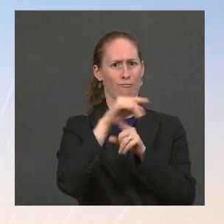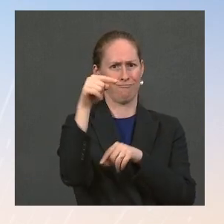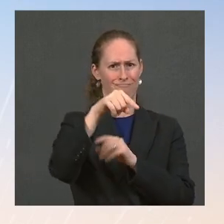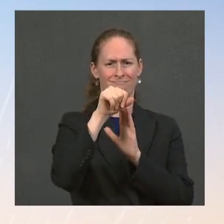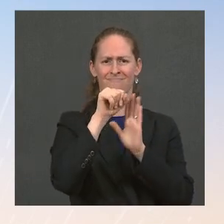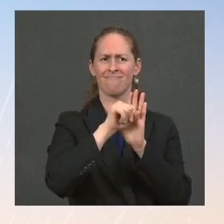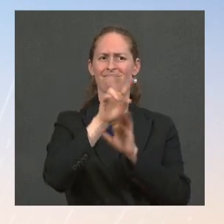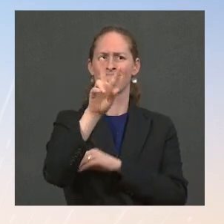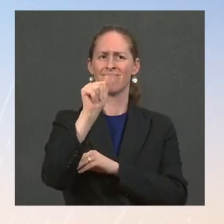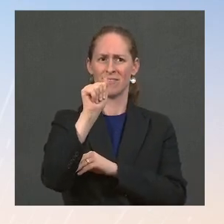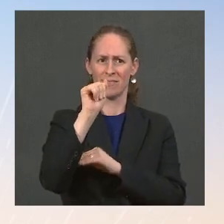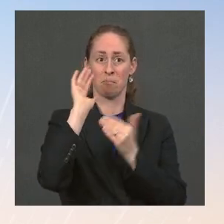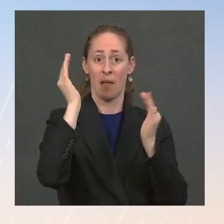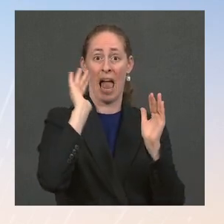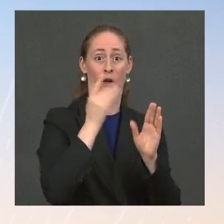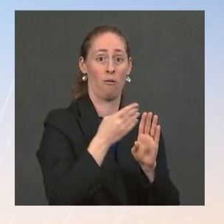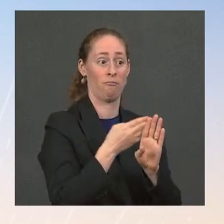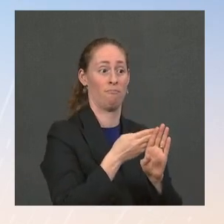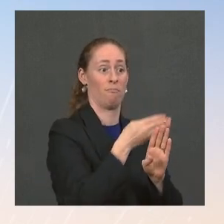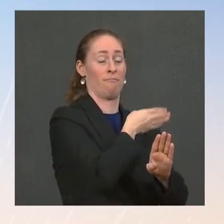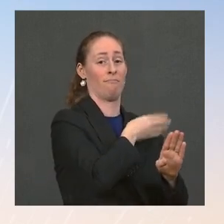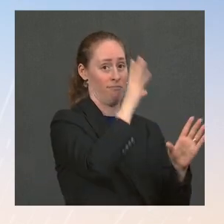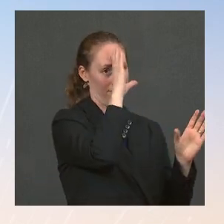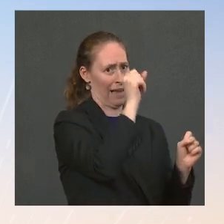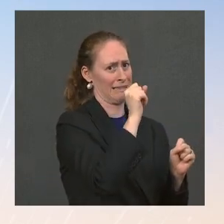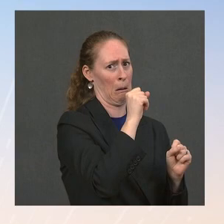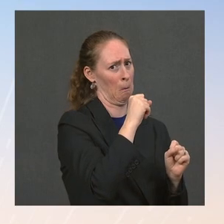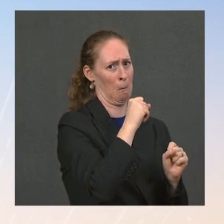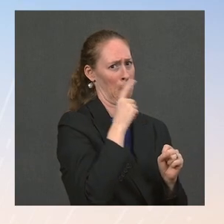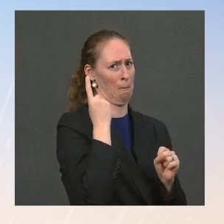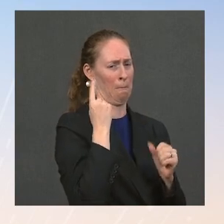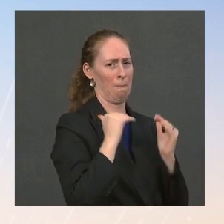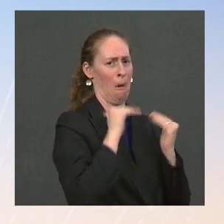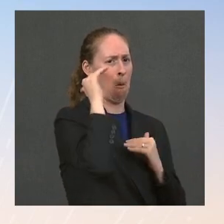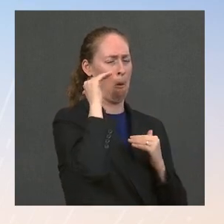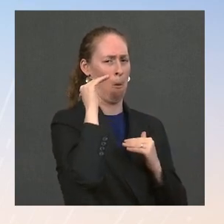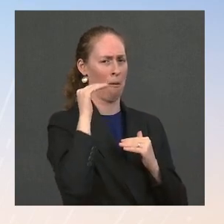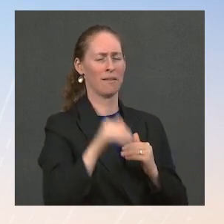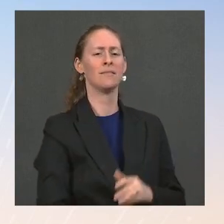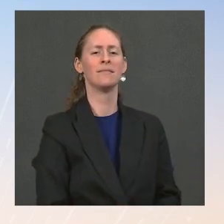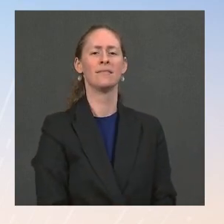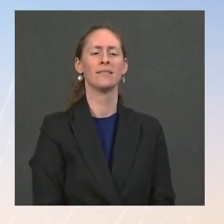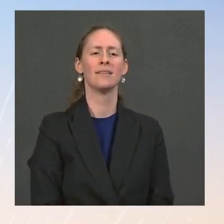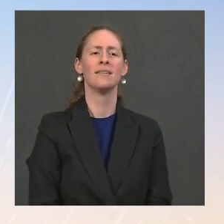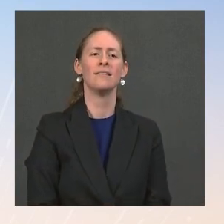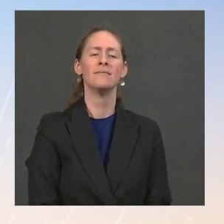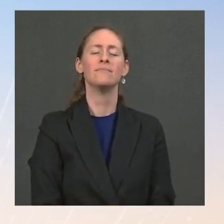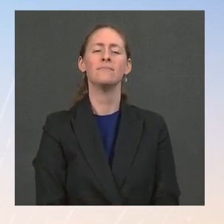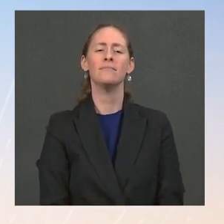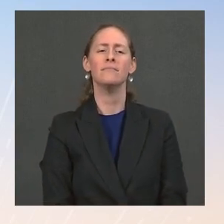So, I'd just note that, in terms of the data. But I would say that the President's agenda is incredibly popular --